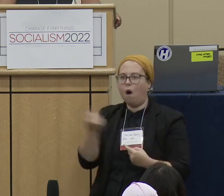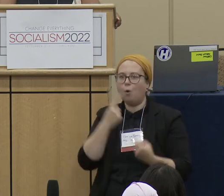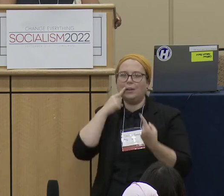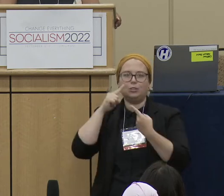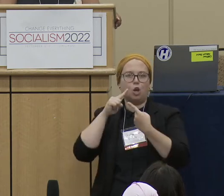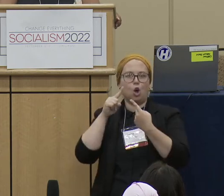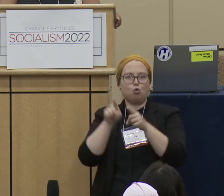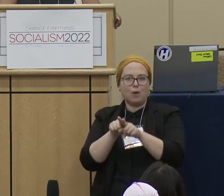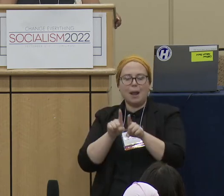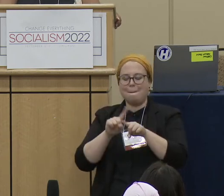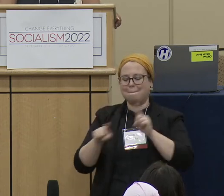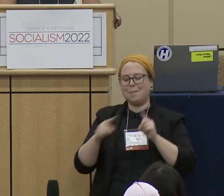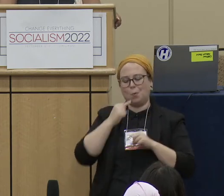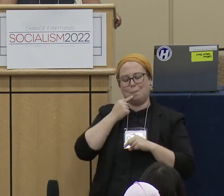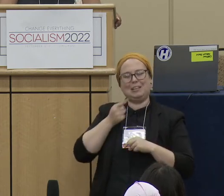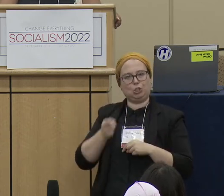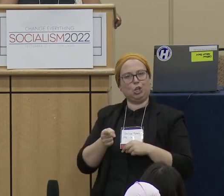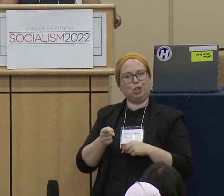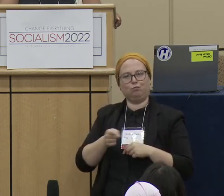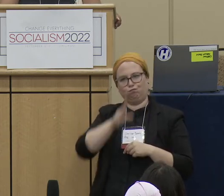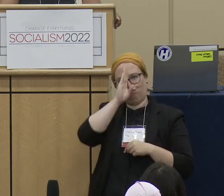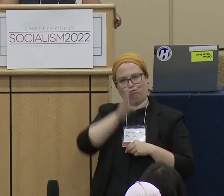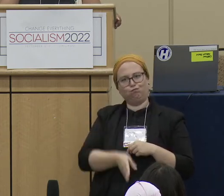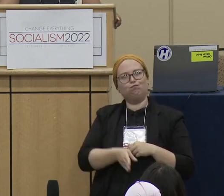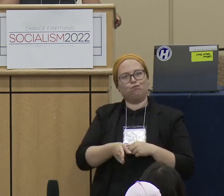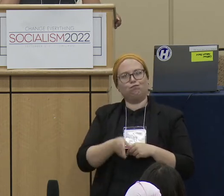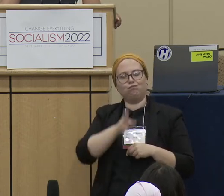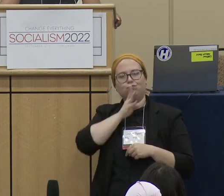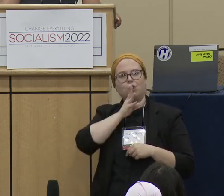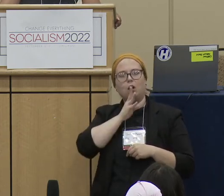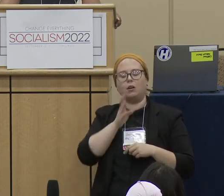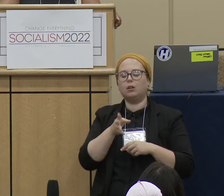years, we did not always agree, but we miss her. Because if